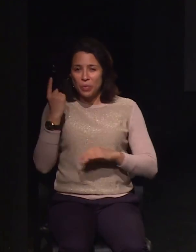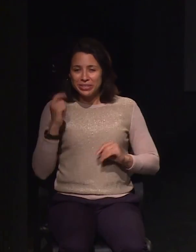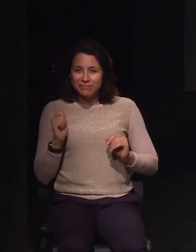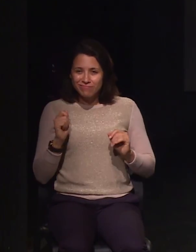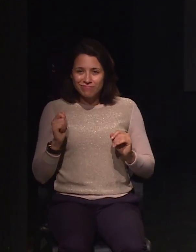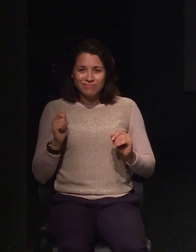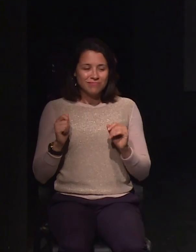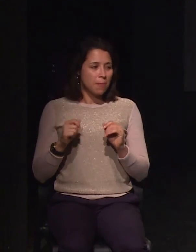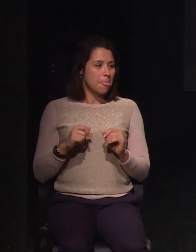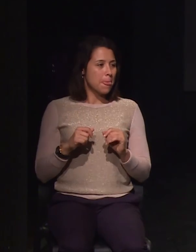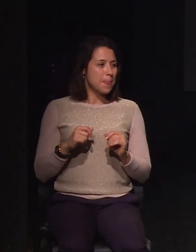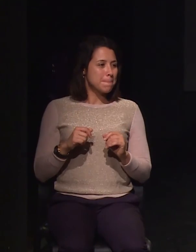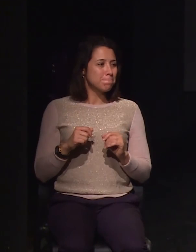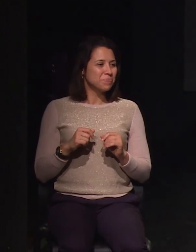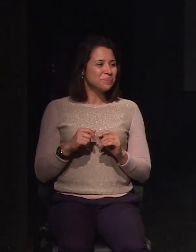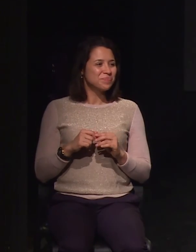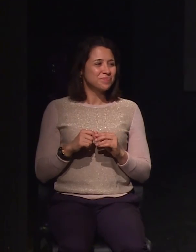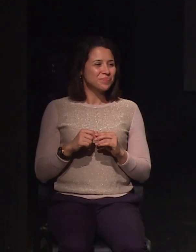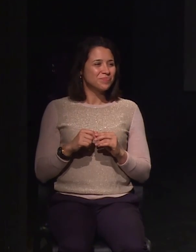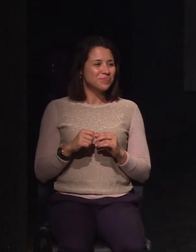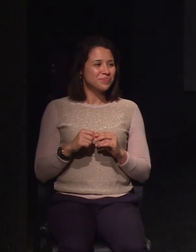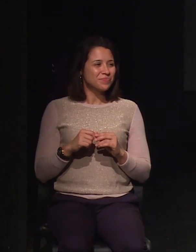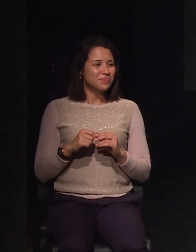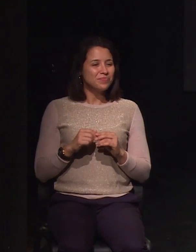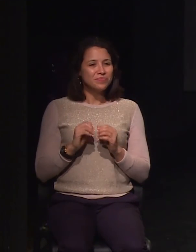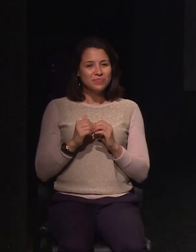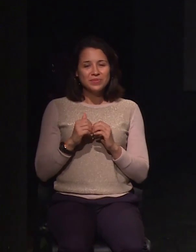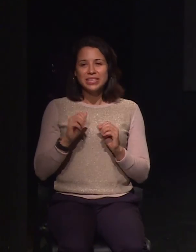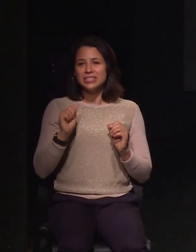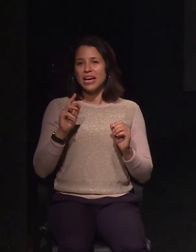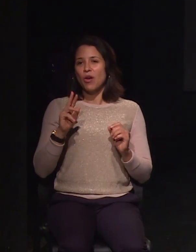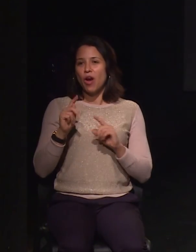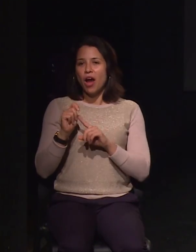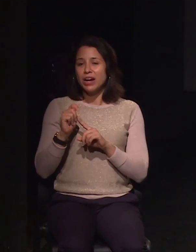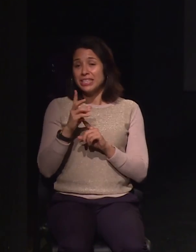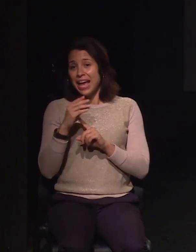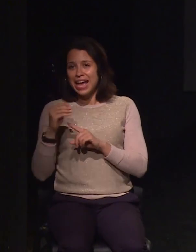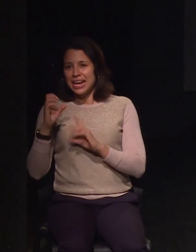We have a piece in this conversation. It’s not arts and education, it’s arts in education.